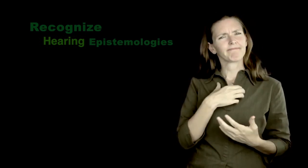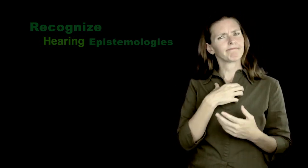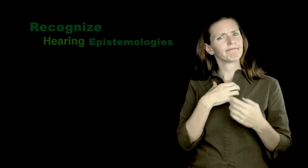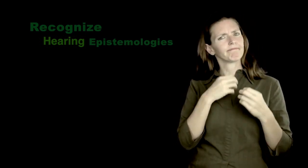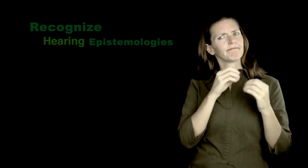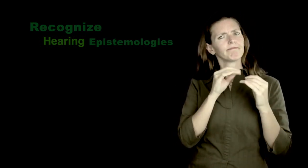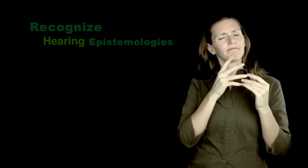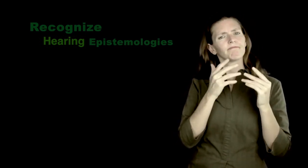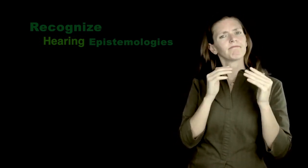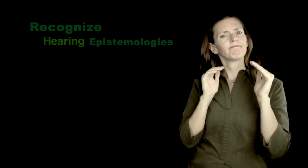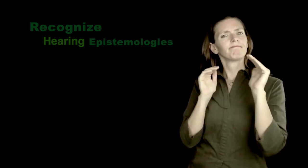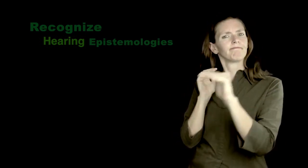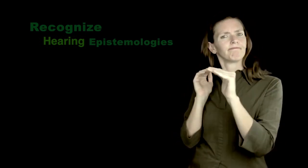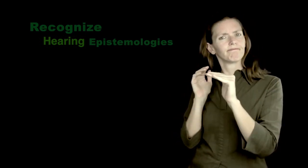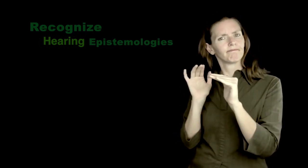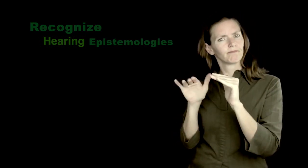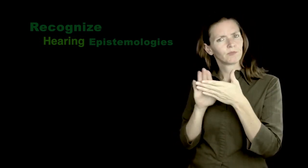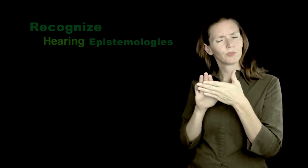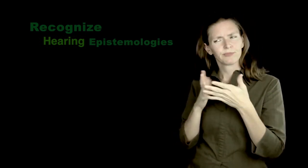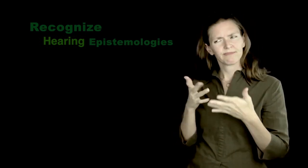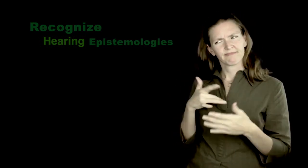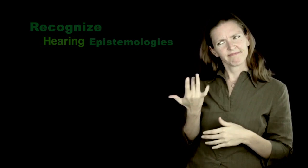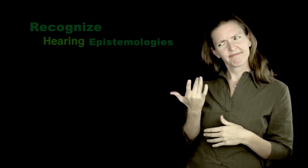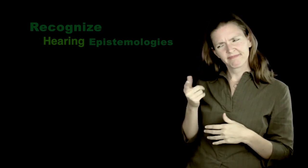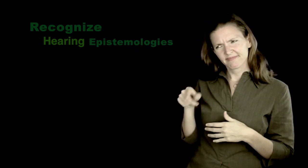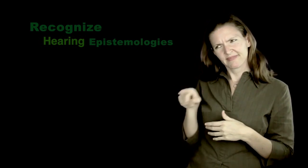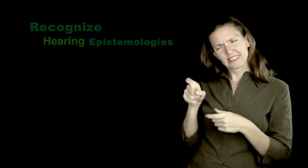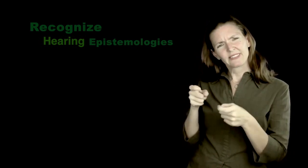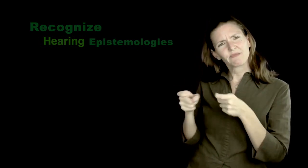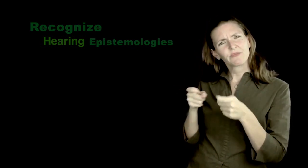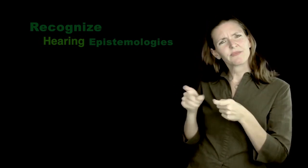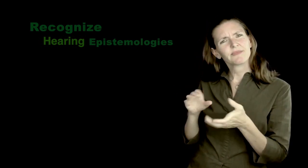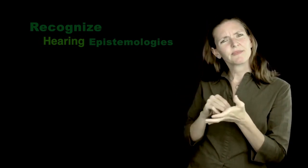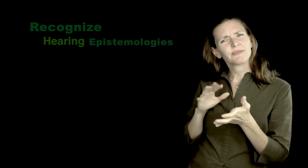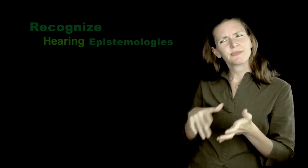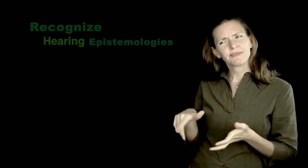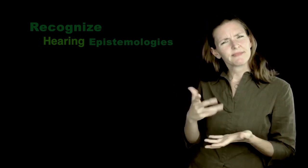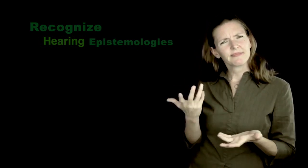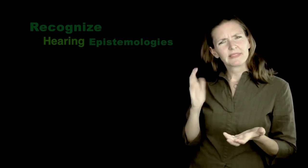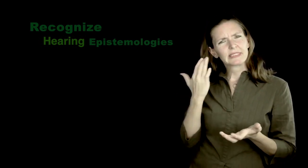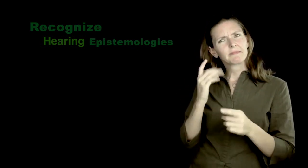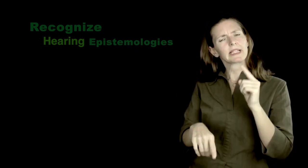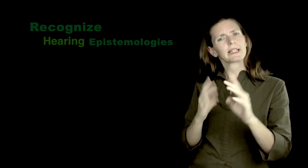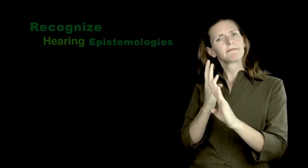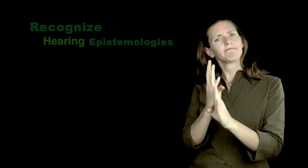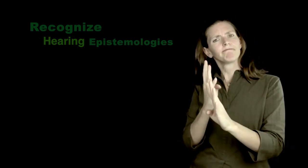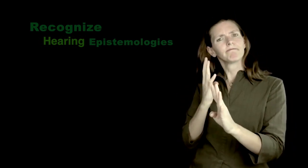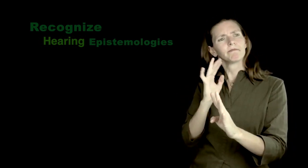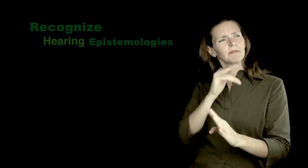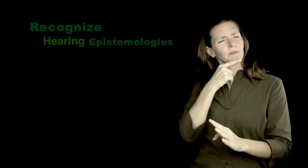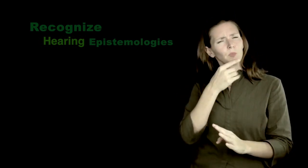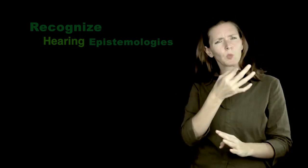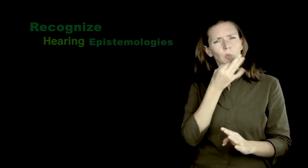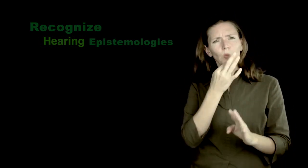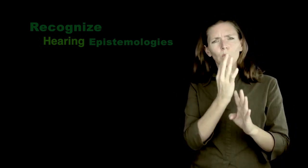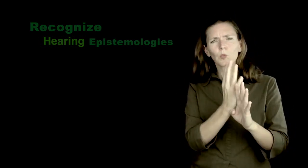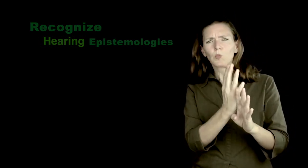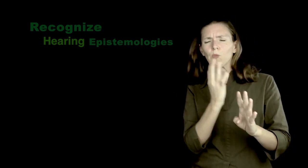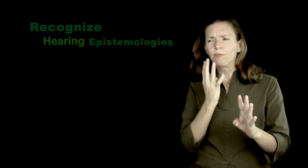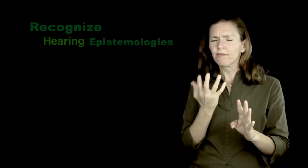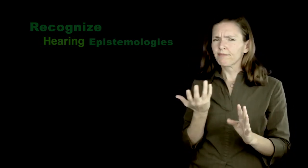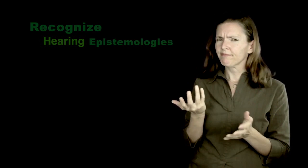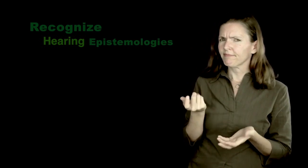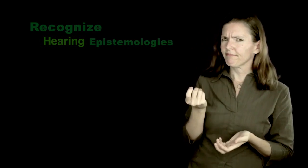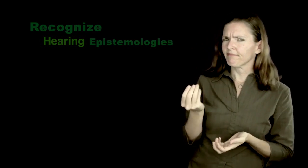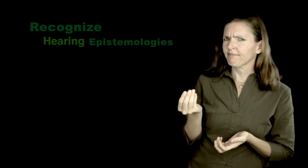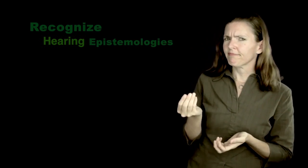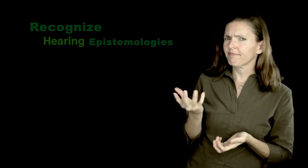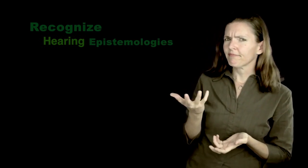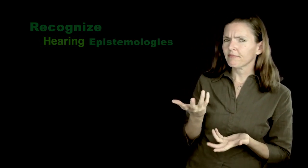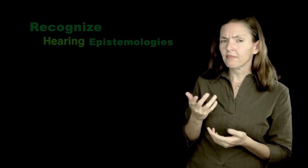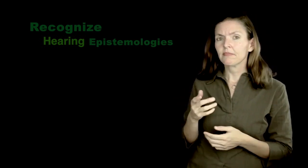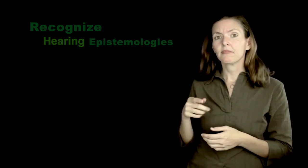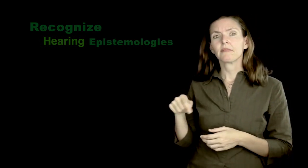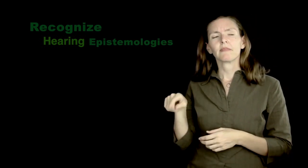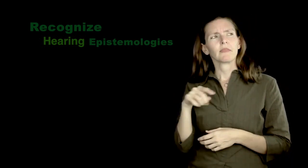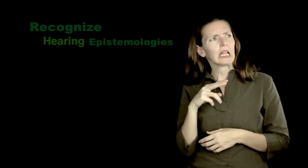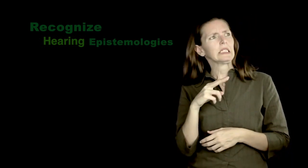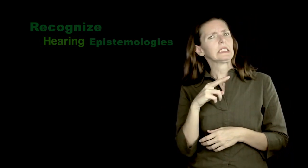The hearing school decided to inform the Deaf charter school about their concerns, specifically the Deaf students' inability to stay in a straight line, unlike their hearing counterparts who would stand impeccably in a straight line.